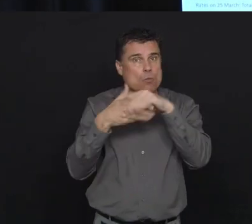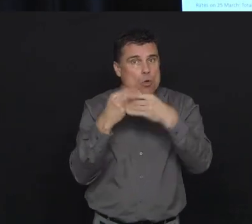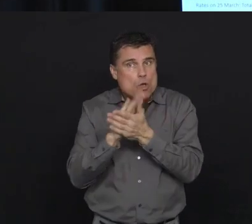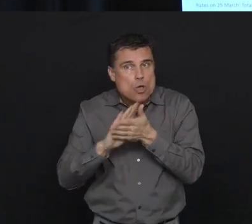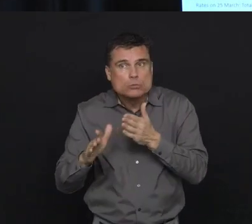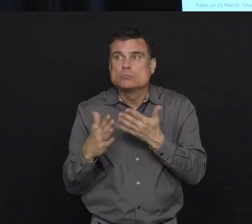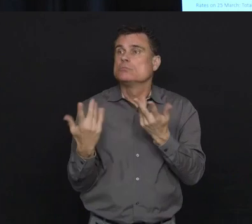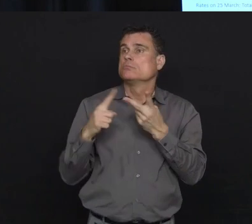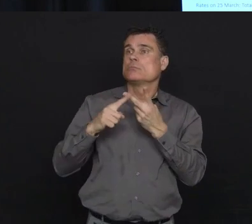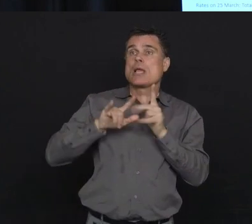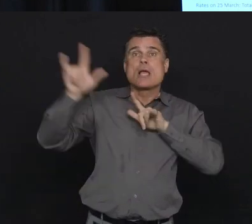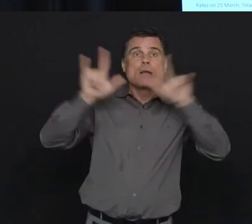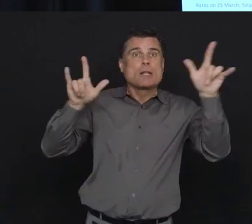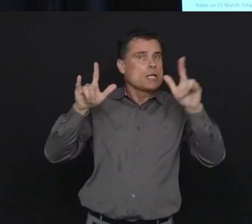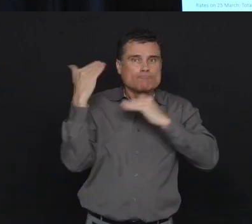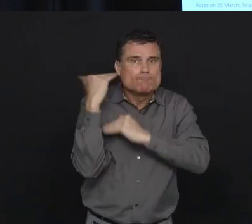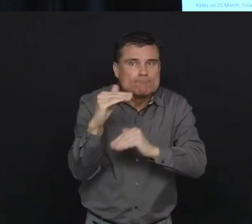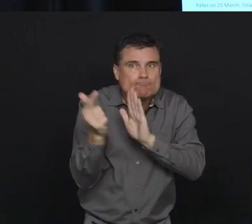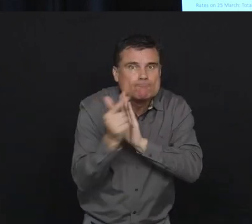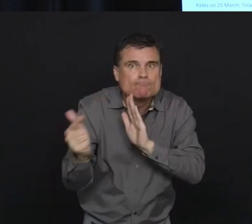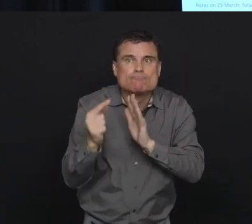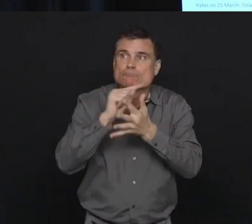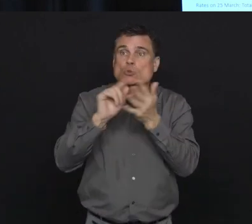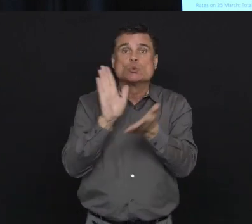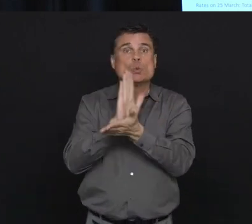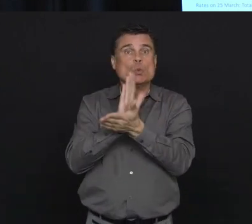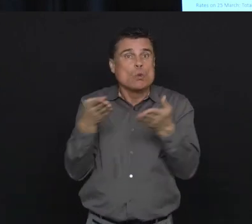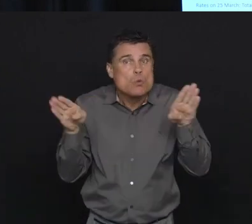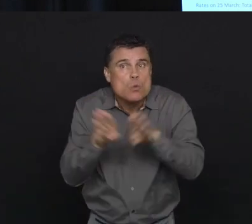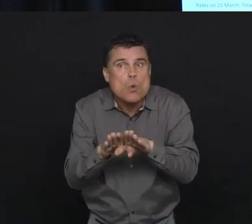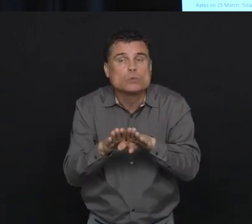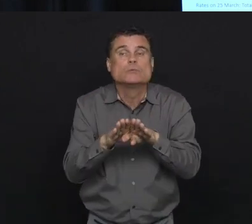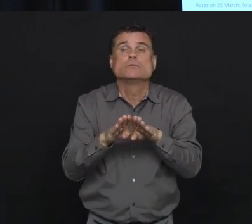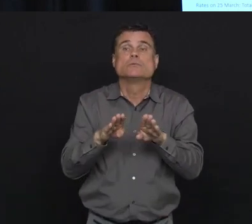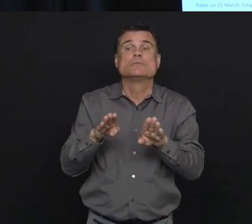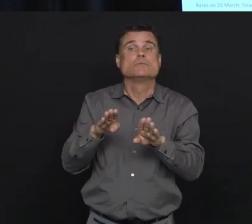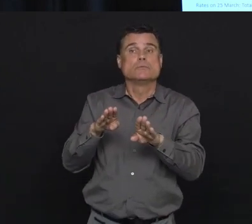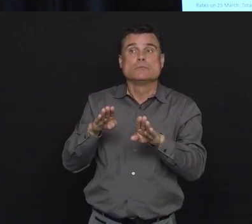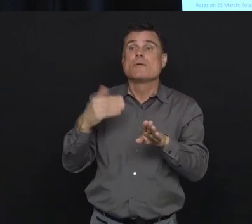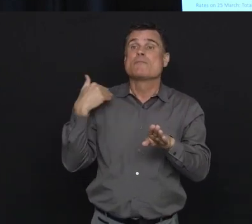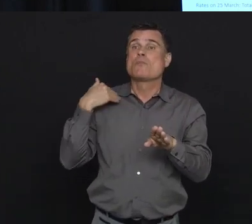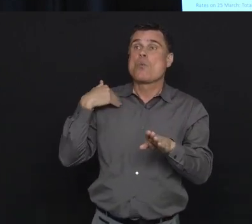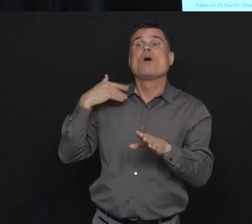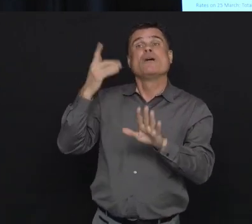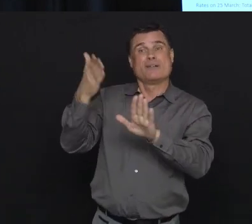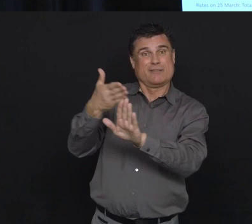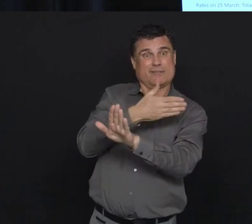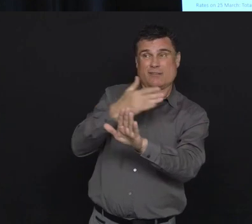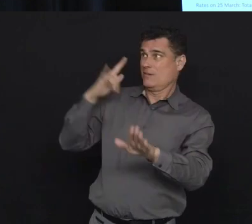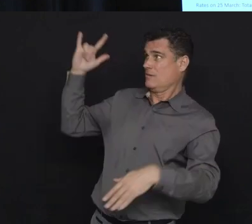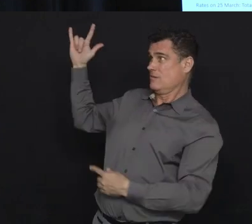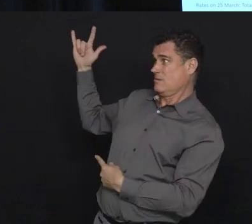of people that were coming into BC, that has also stopped.